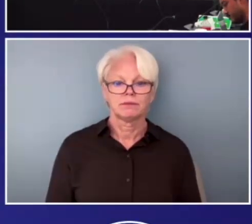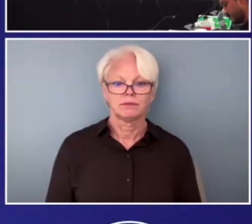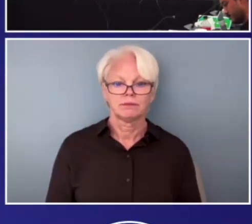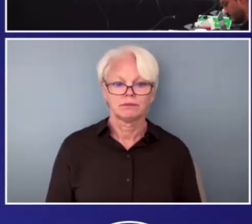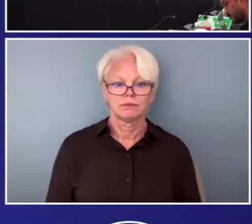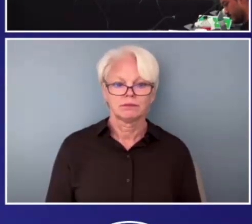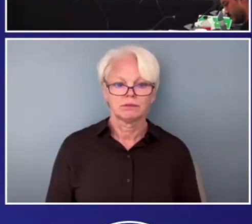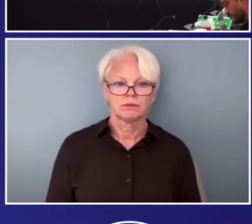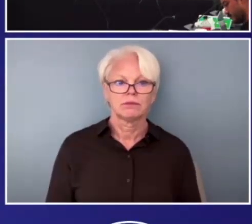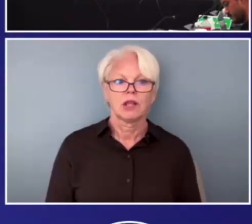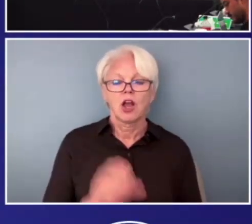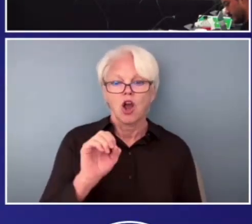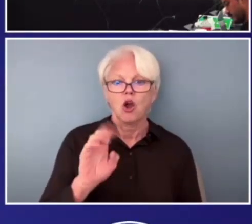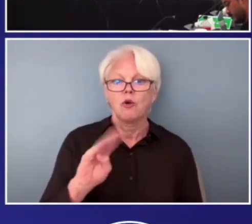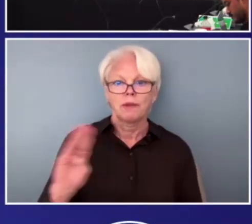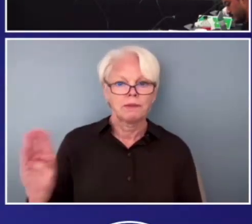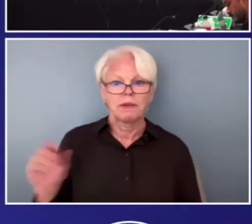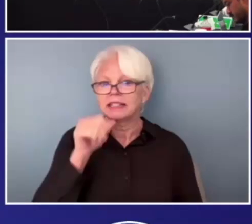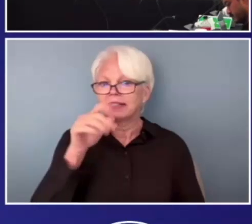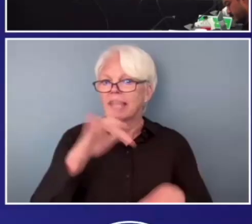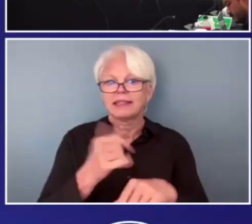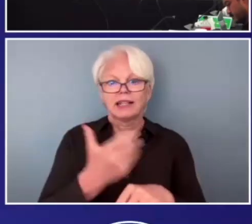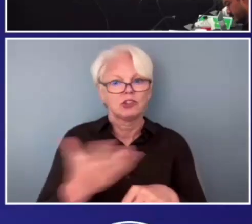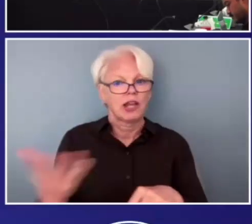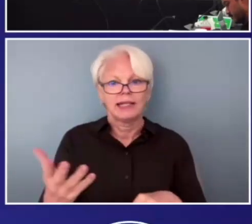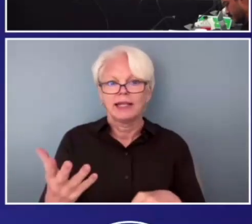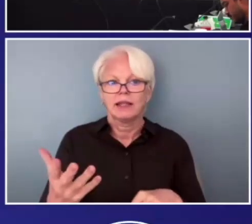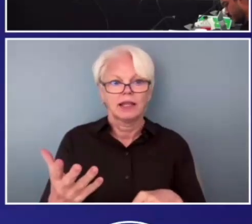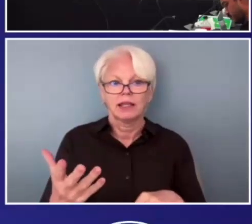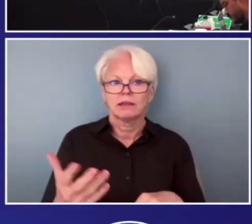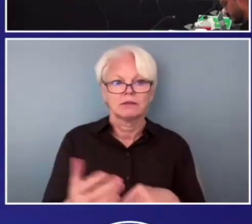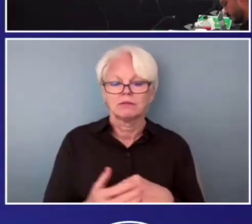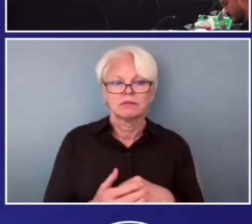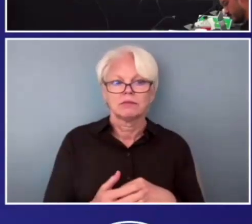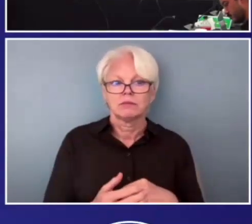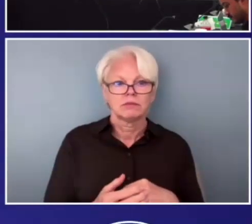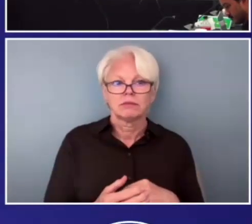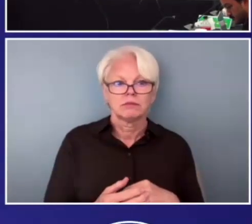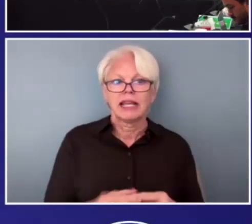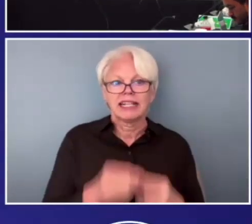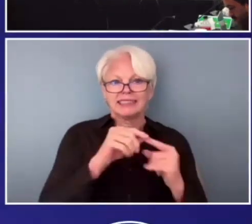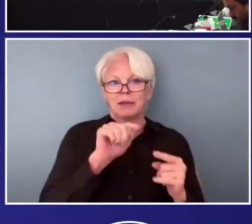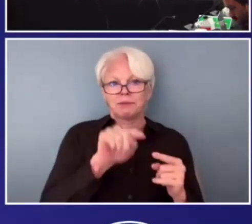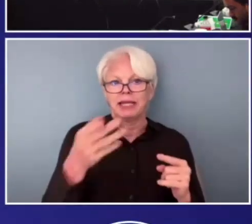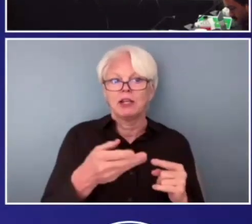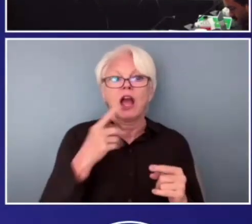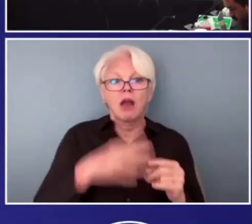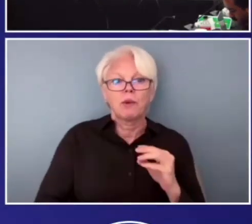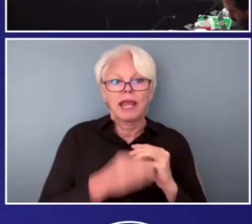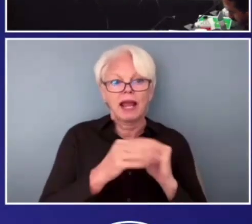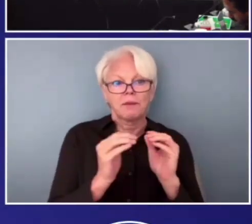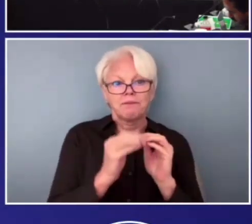OBBB did not touch anything but here and we've added a minimum payment amount.